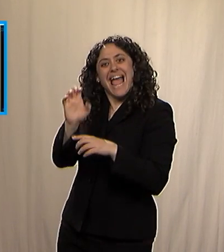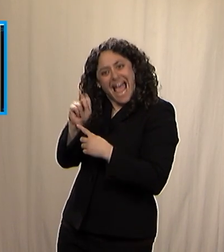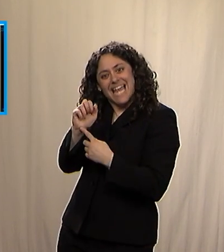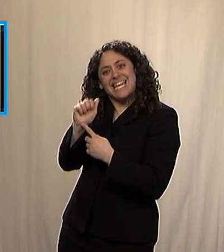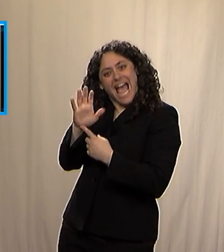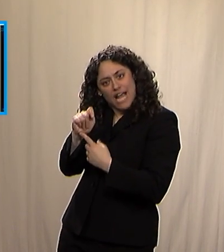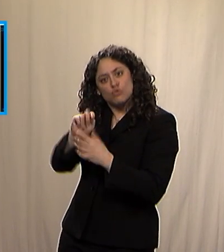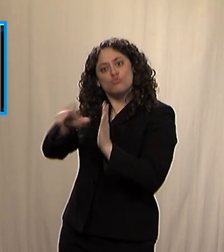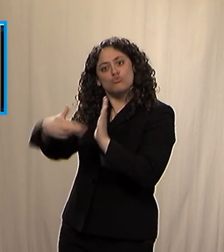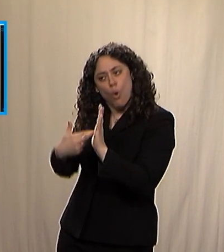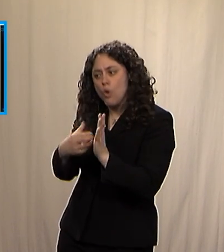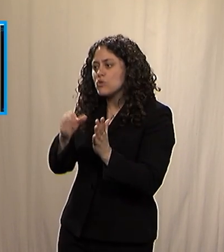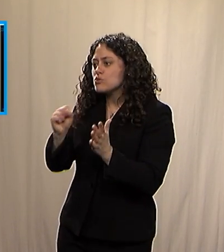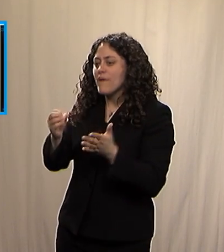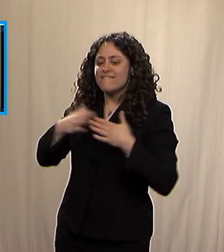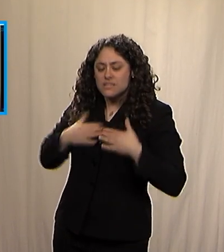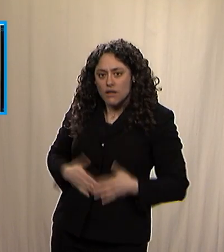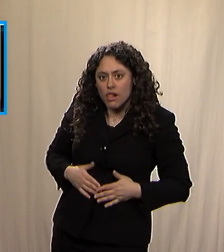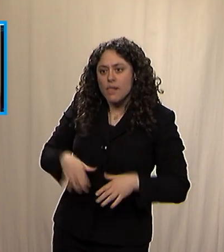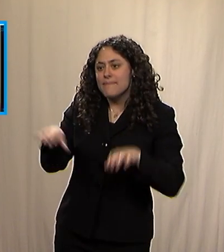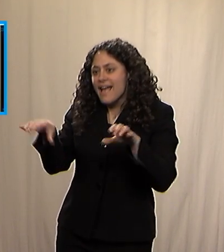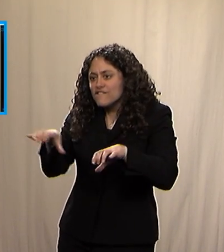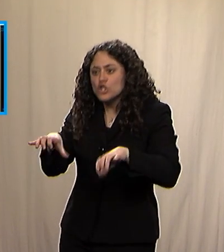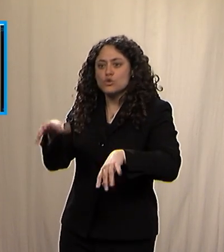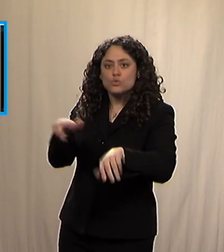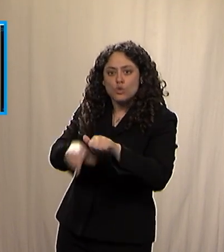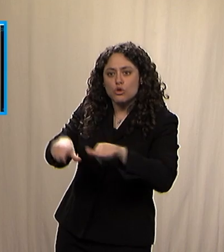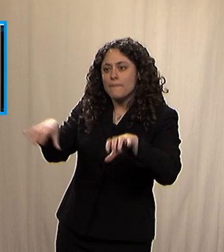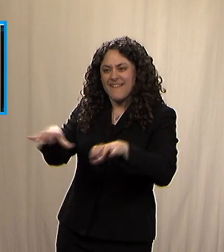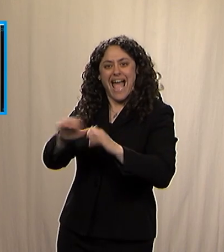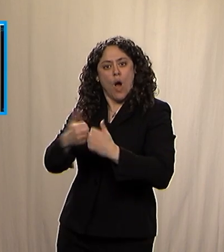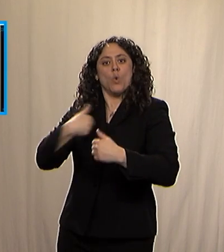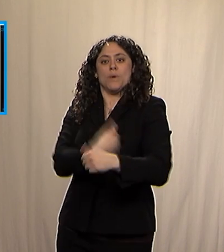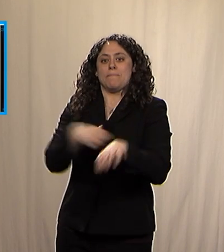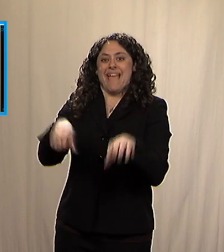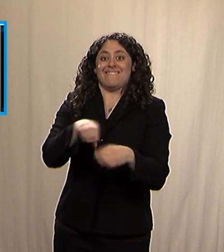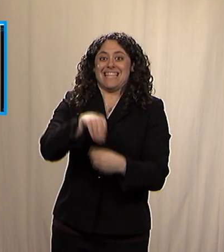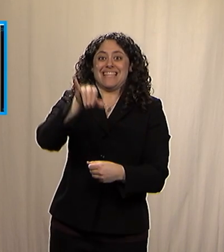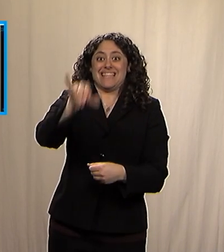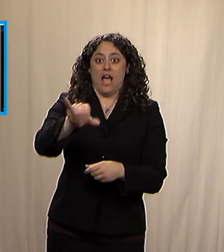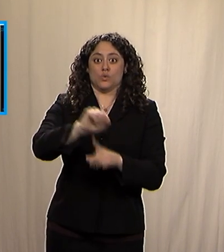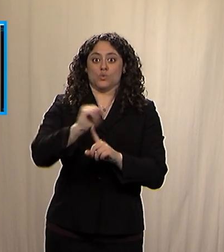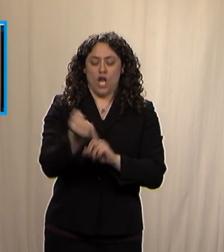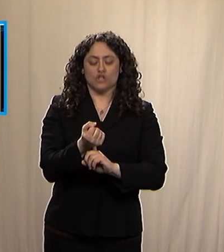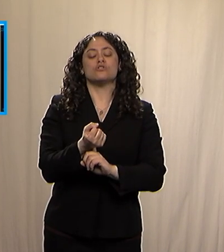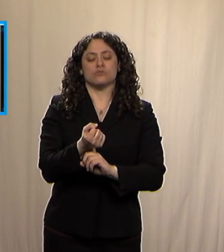How we behave in a situation creates the space that we take up.